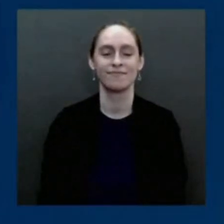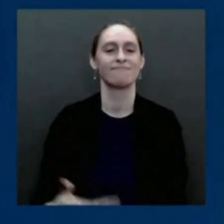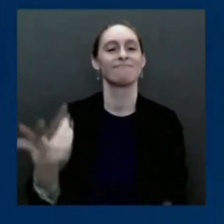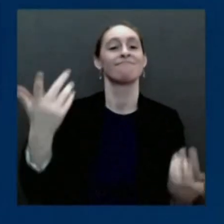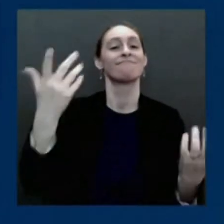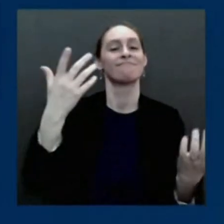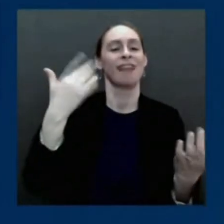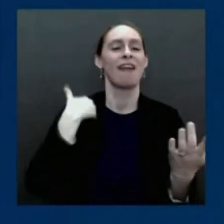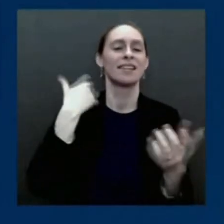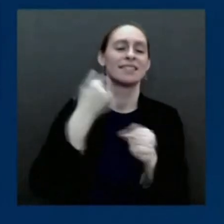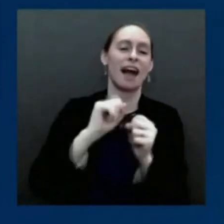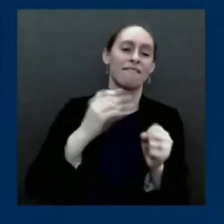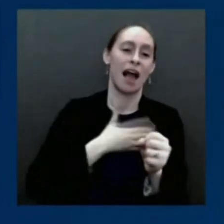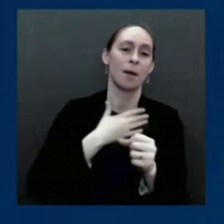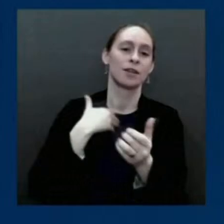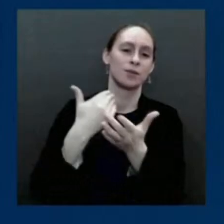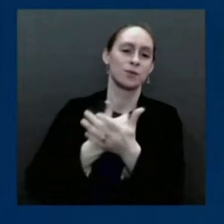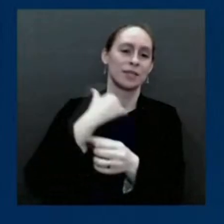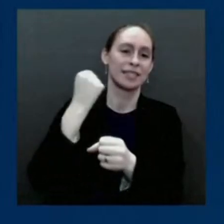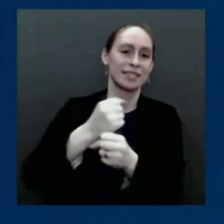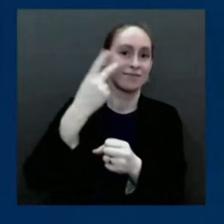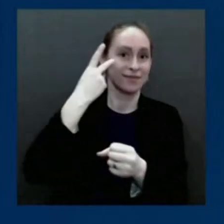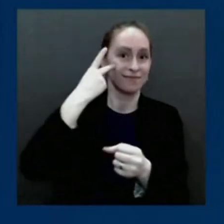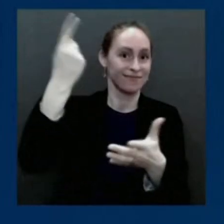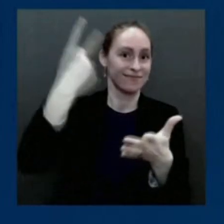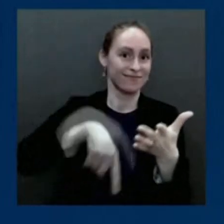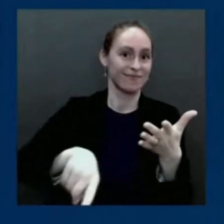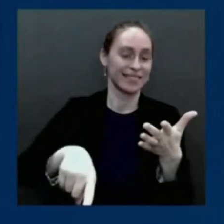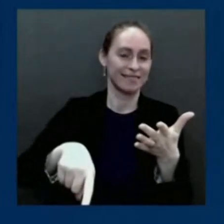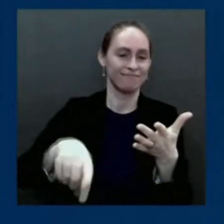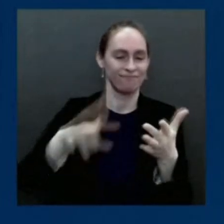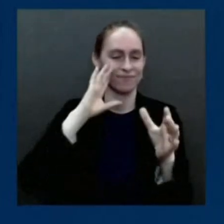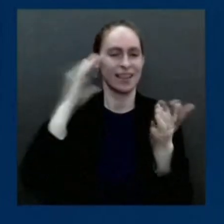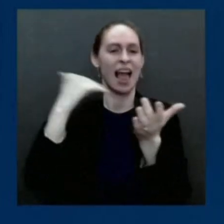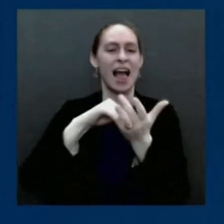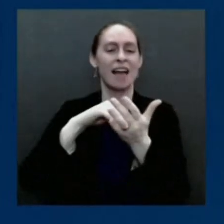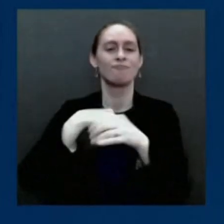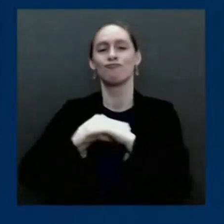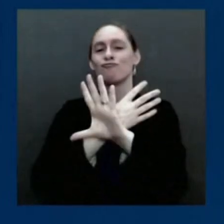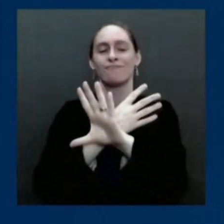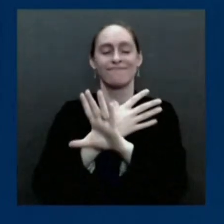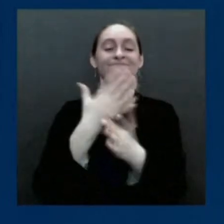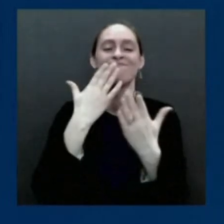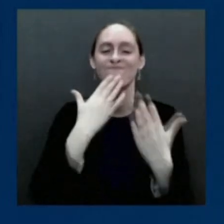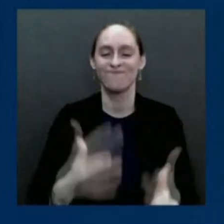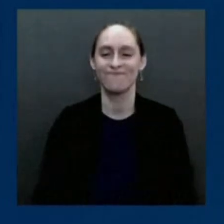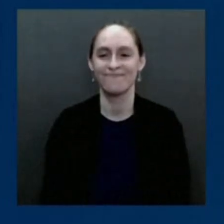HAPPY NEW YEAR AND WE'LL LOOK